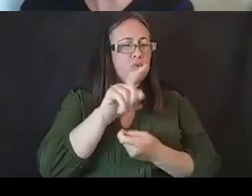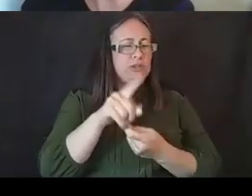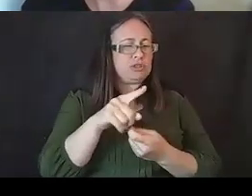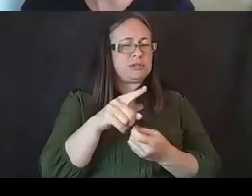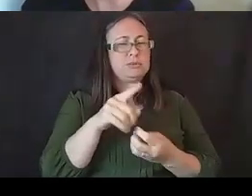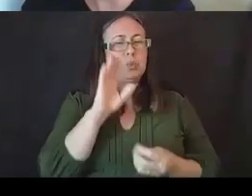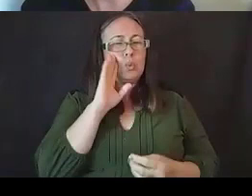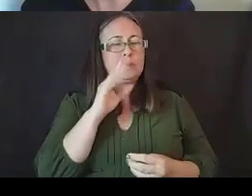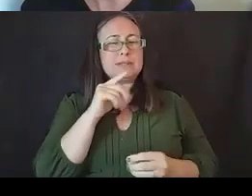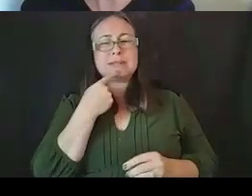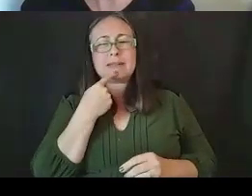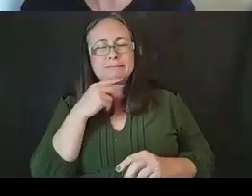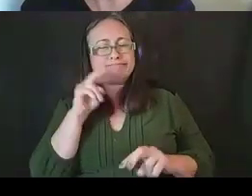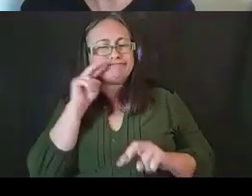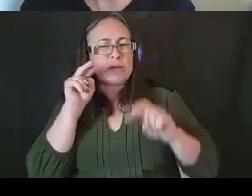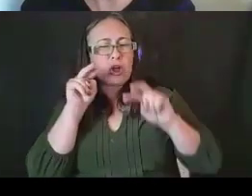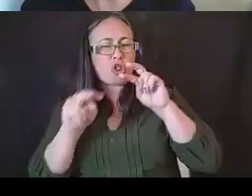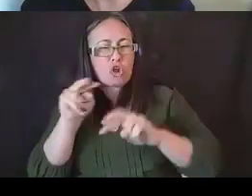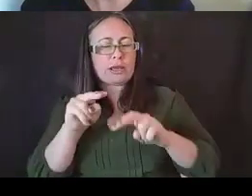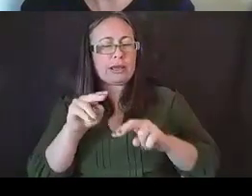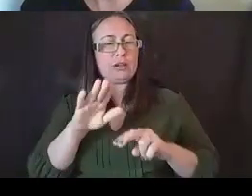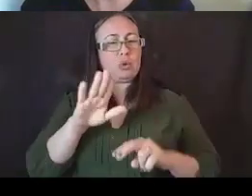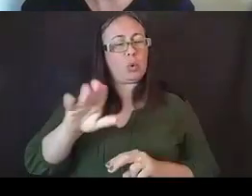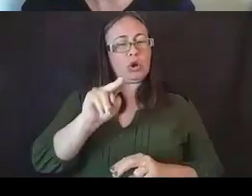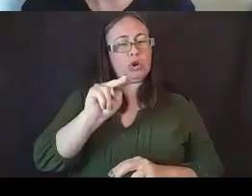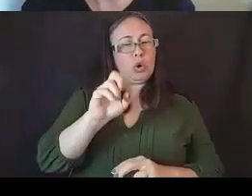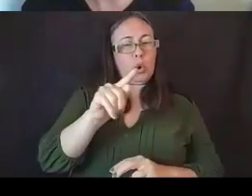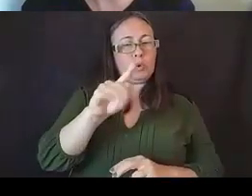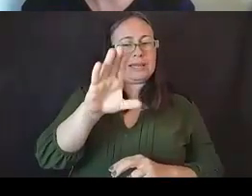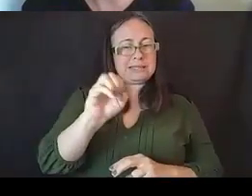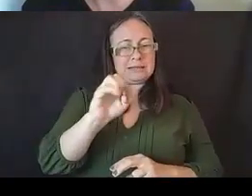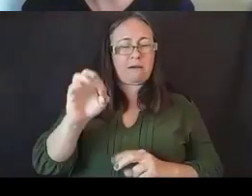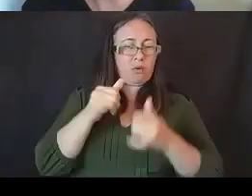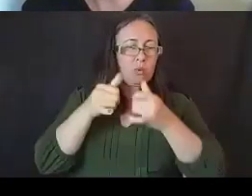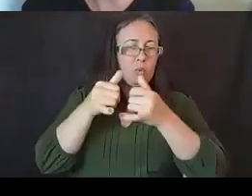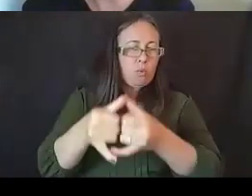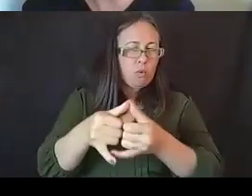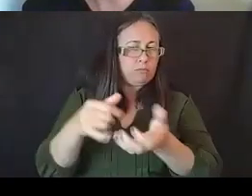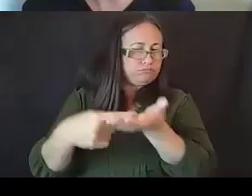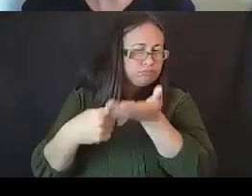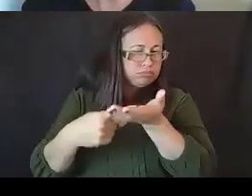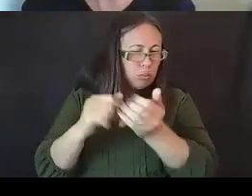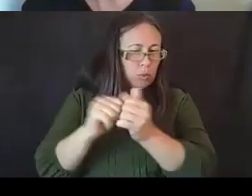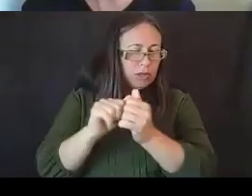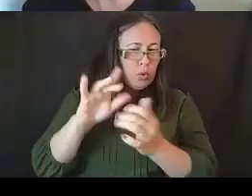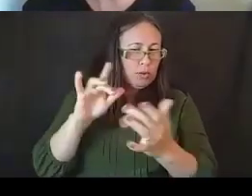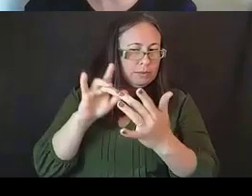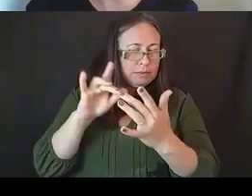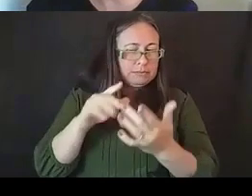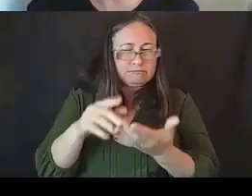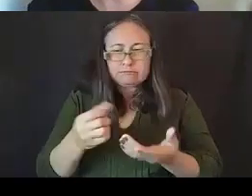take a look at your notice of award for more details, contact your grants management specialist to understand where the funds are coming from